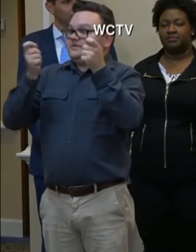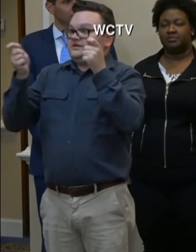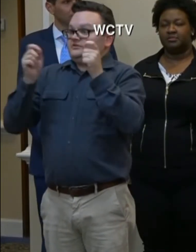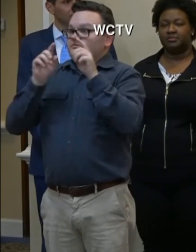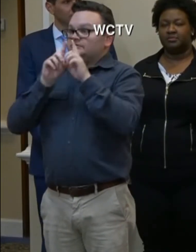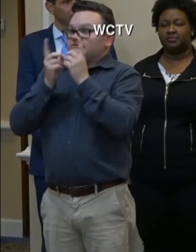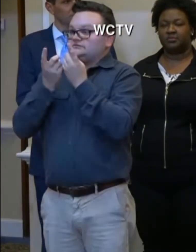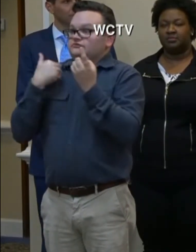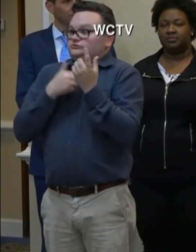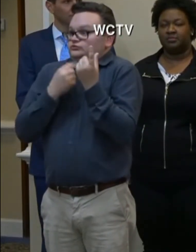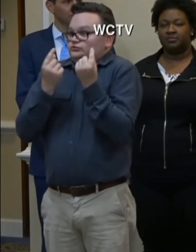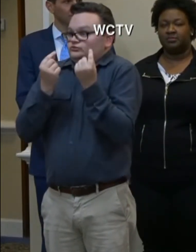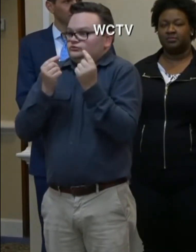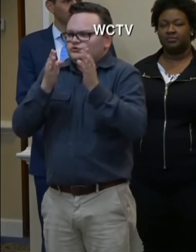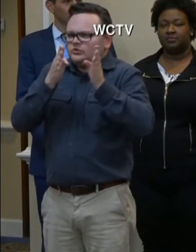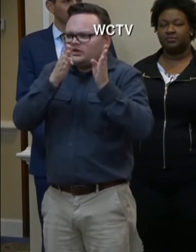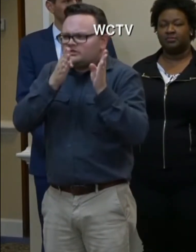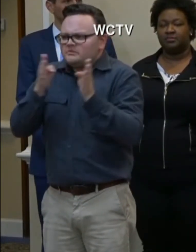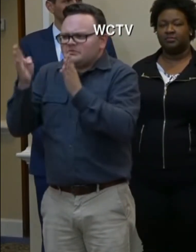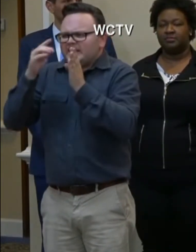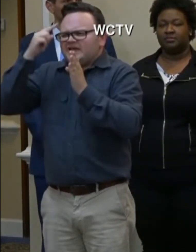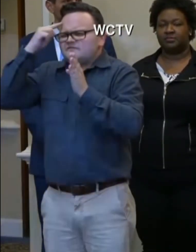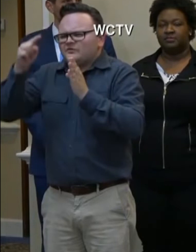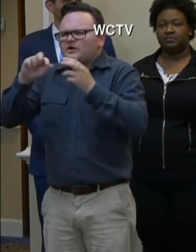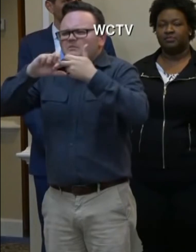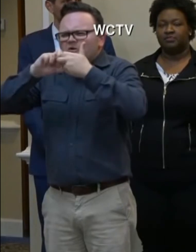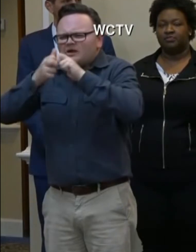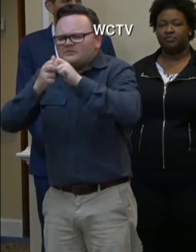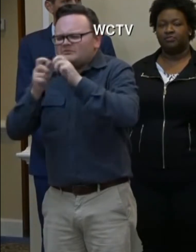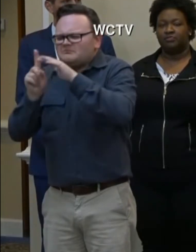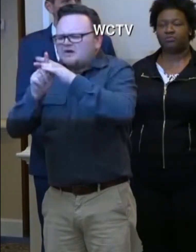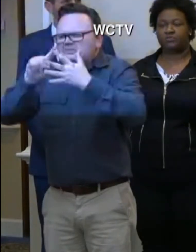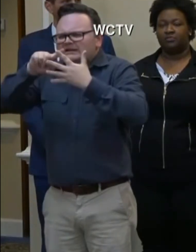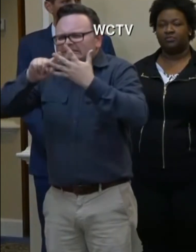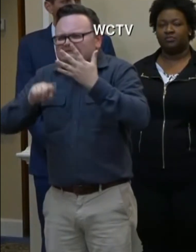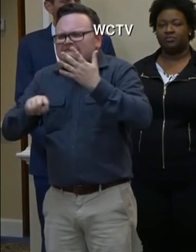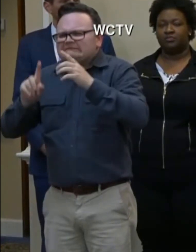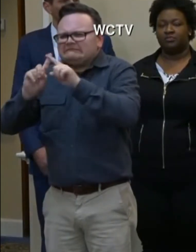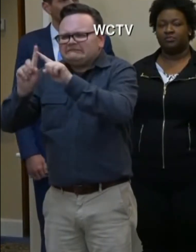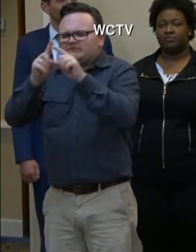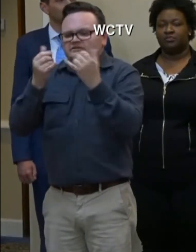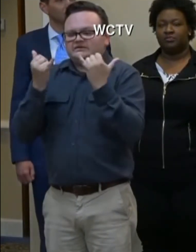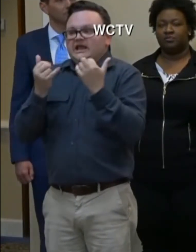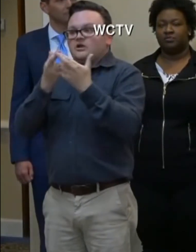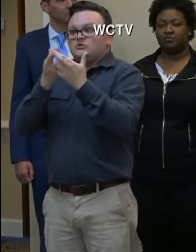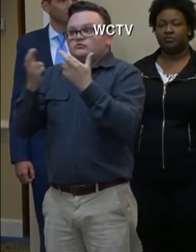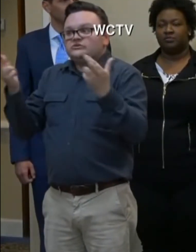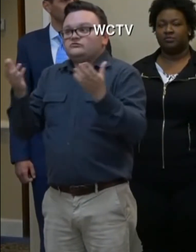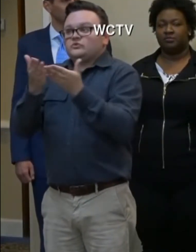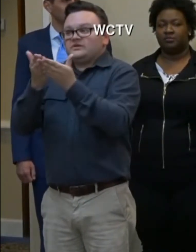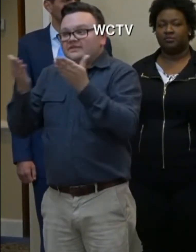and we are now starting to get resources the necessary resources that we need to